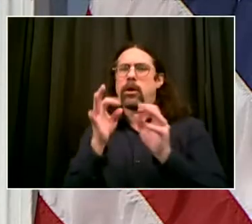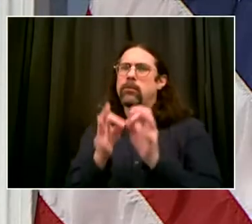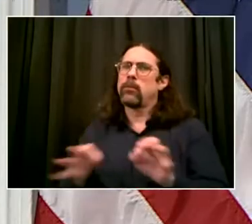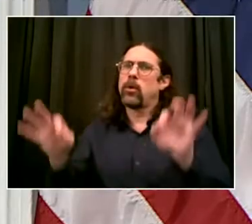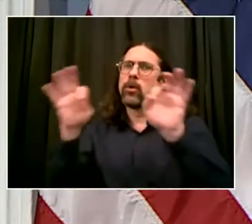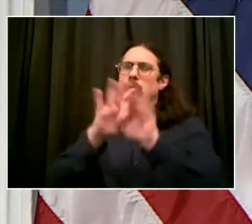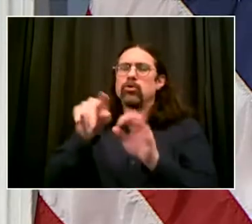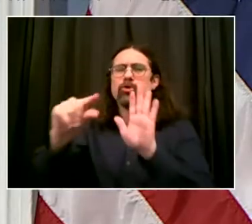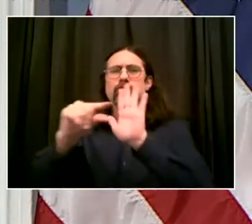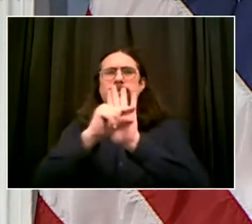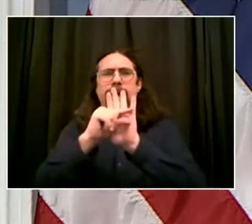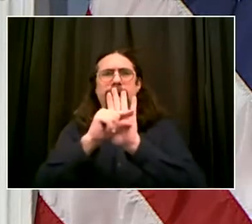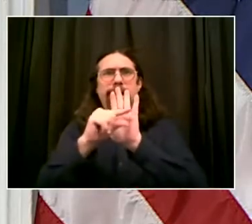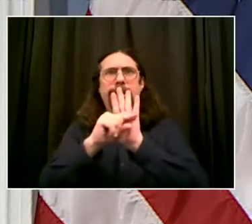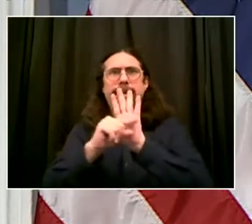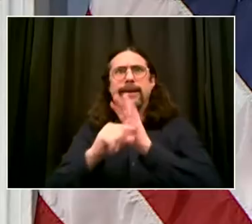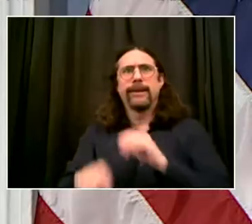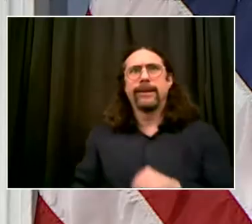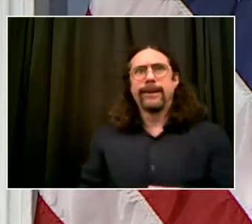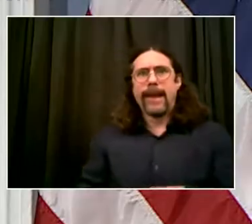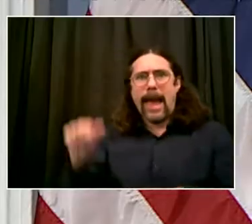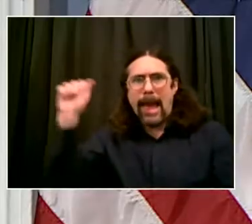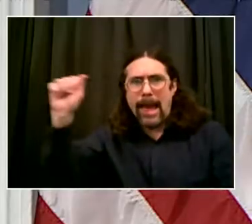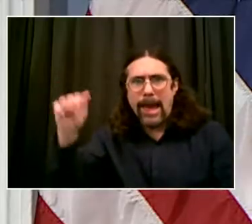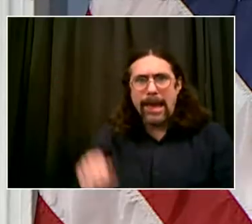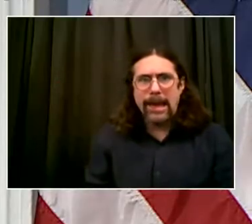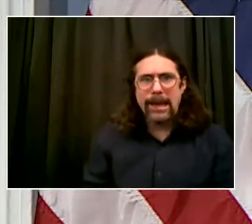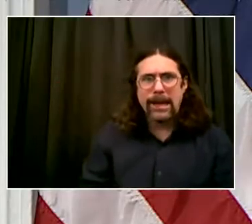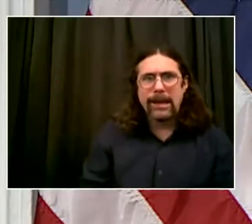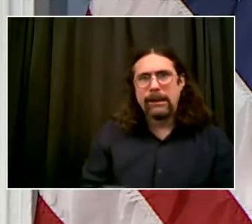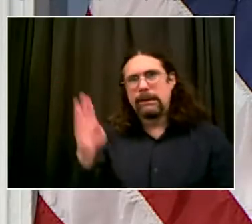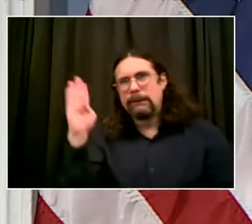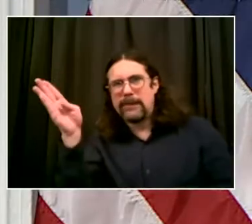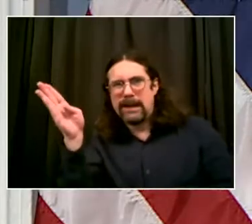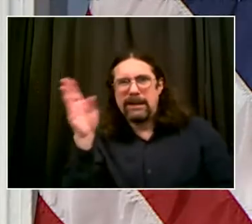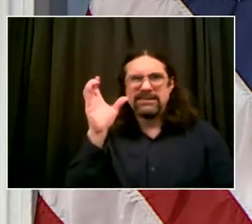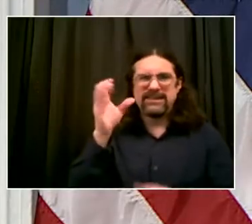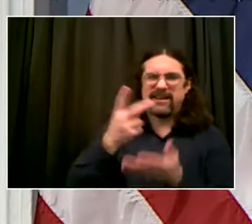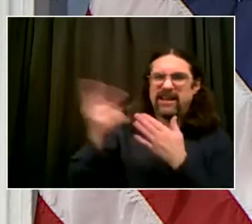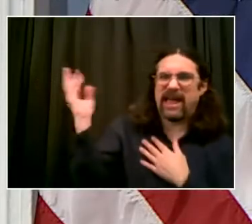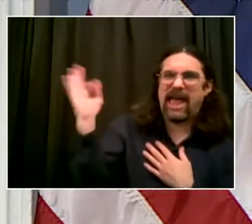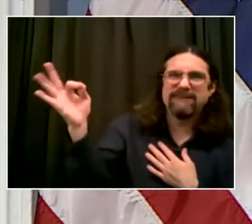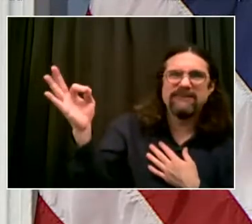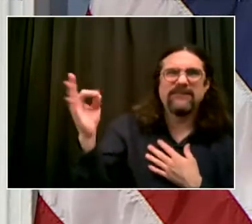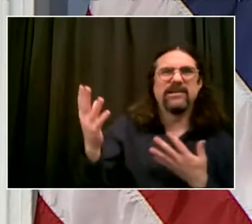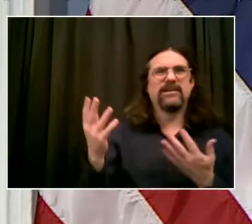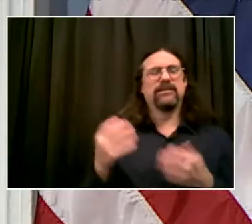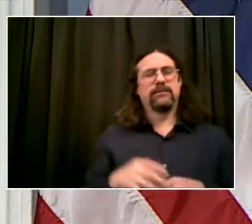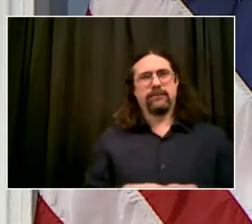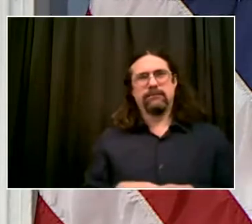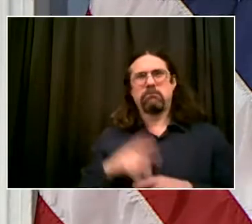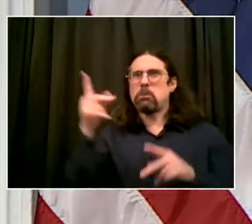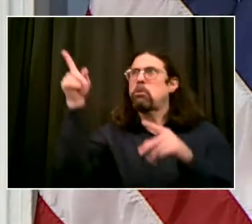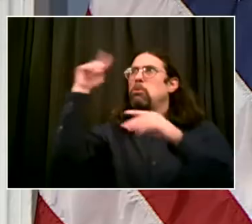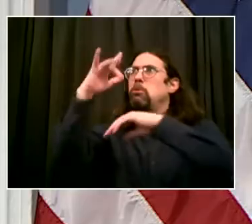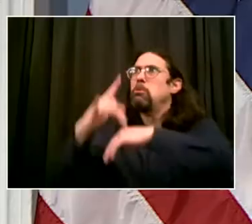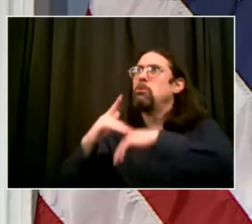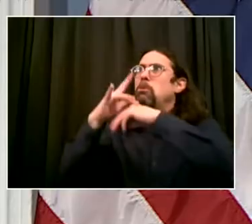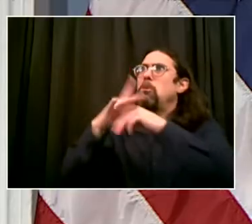A METRIC FOR UNDERSTANDING HOW STUDENTS ARE DOING